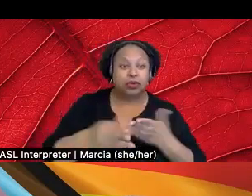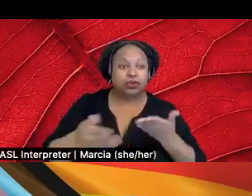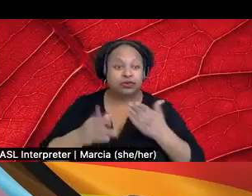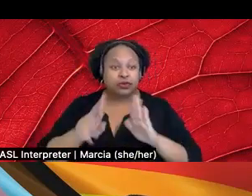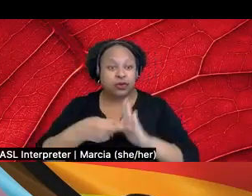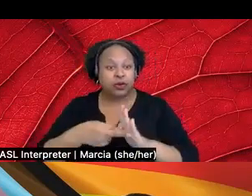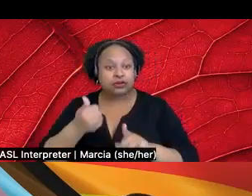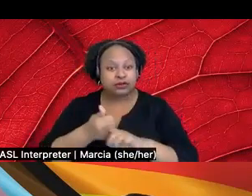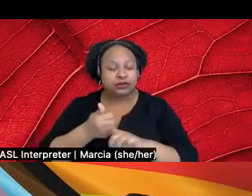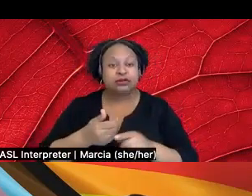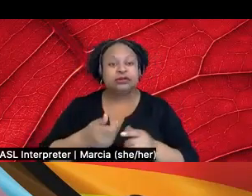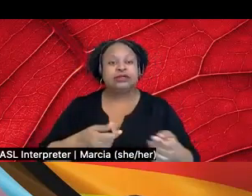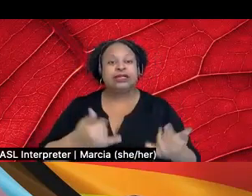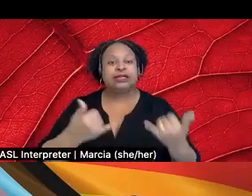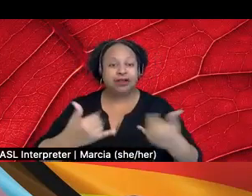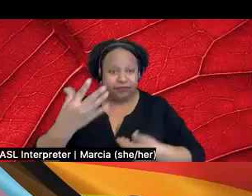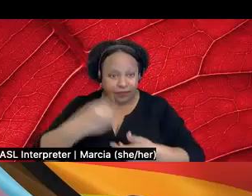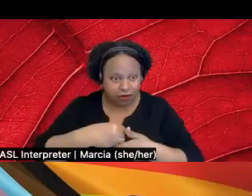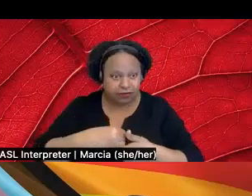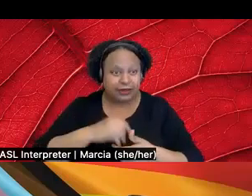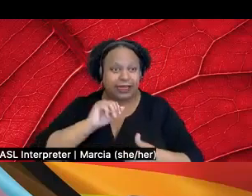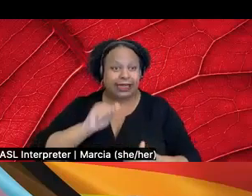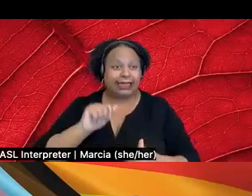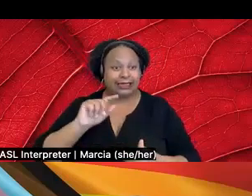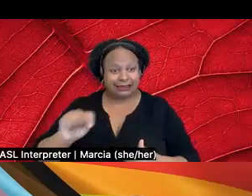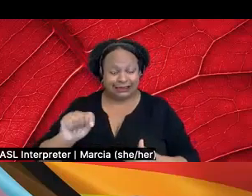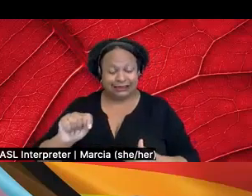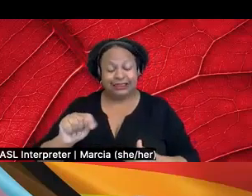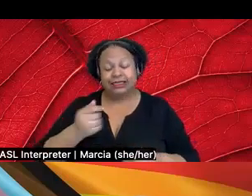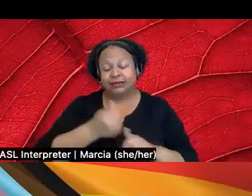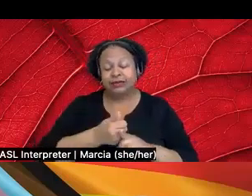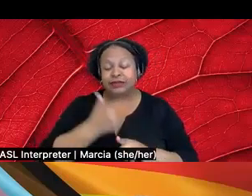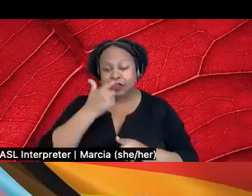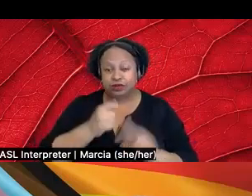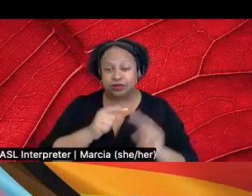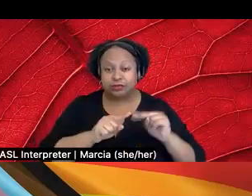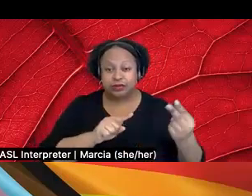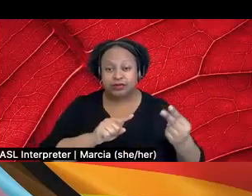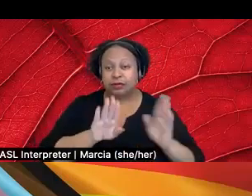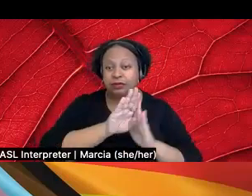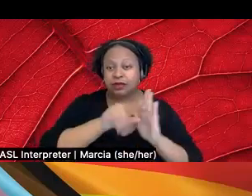comes to AT from an interesting perspective, having been trained as a musician and also